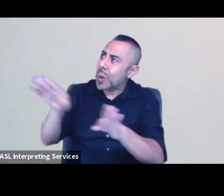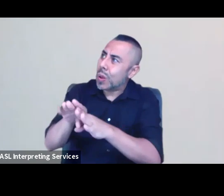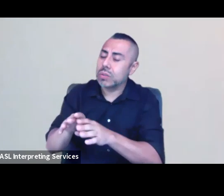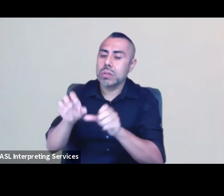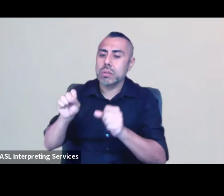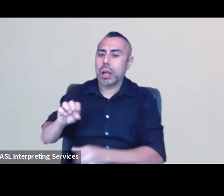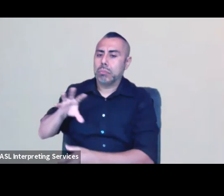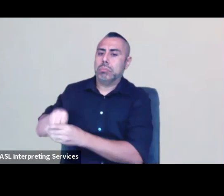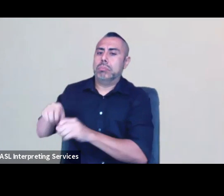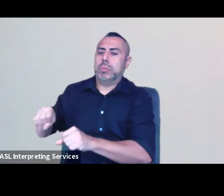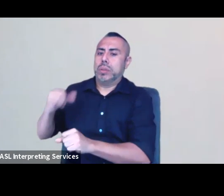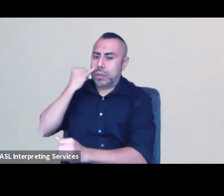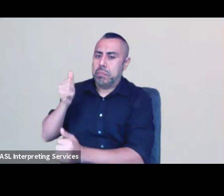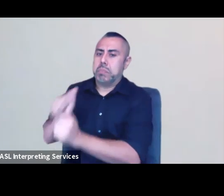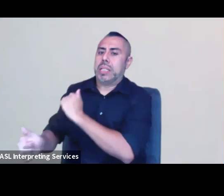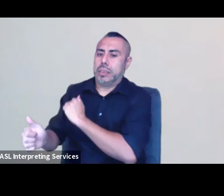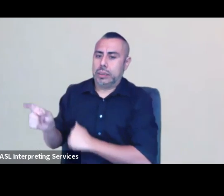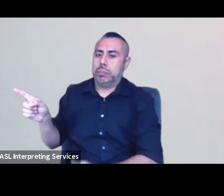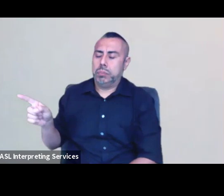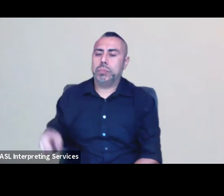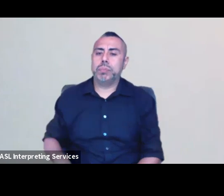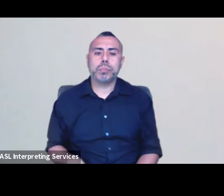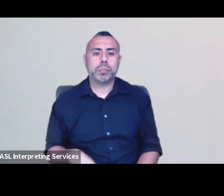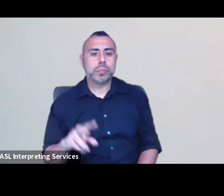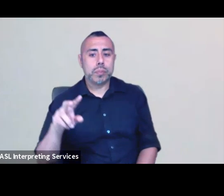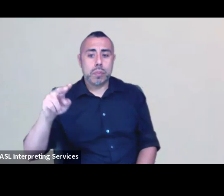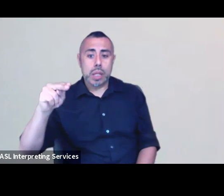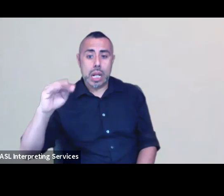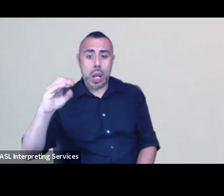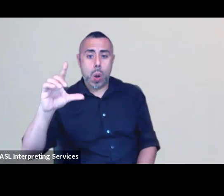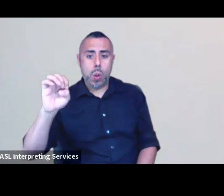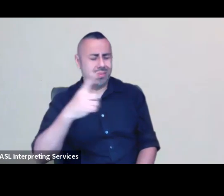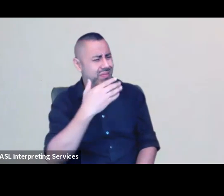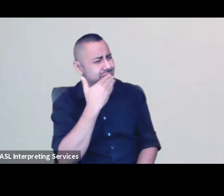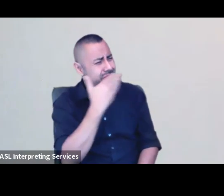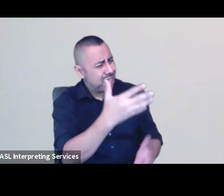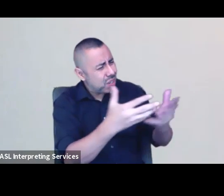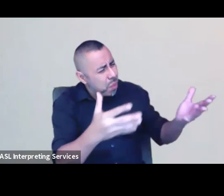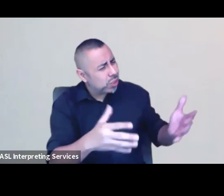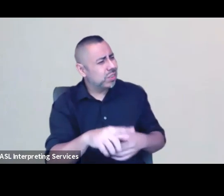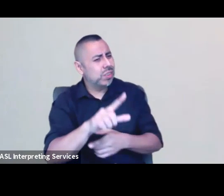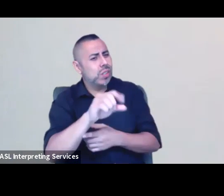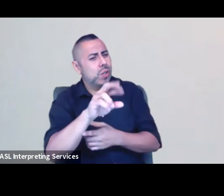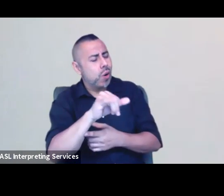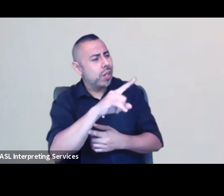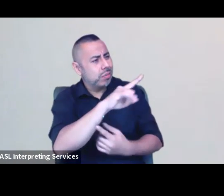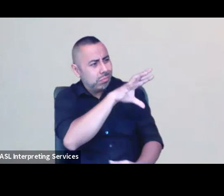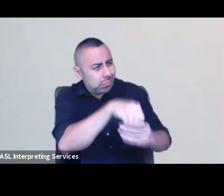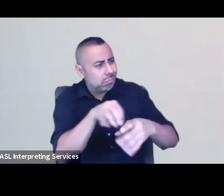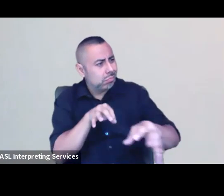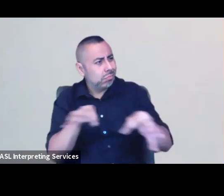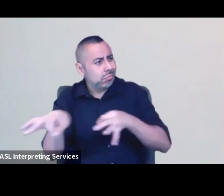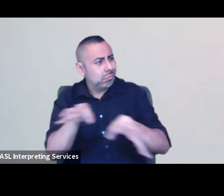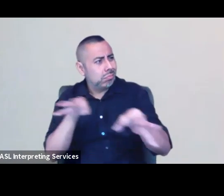Thank you so much for jumping in, Lori. I appreciate that. We're tending to community needs. It wasn't necessarily on the agenda that way,